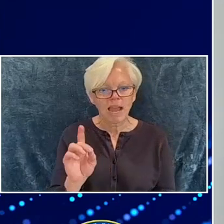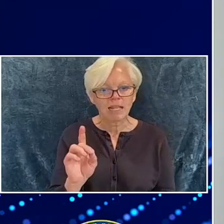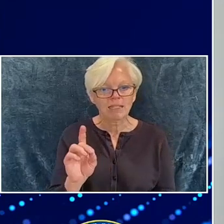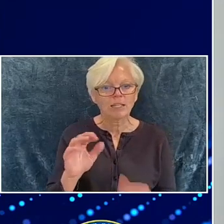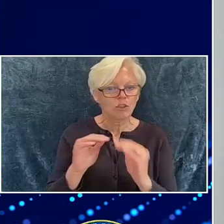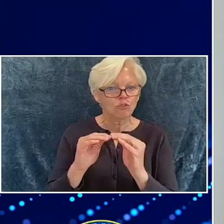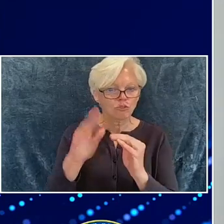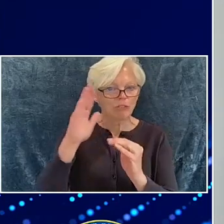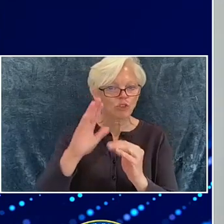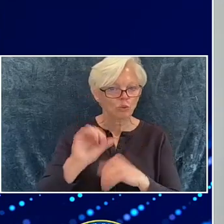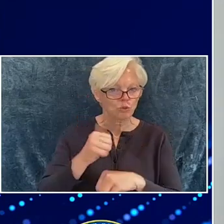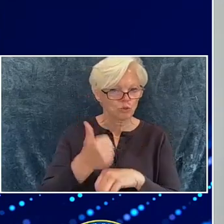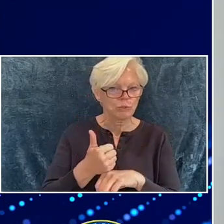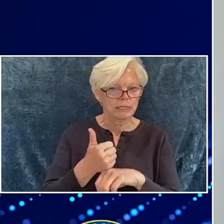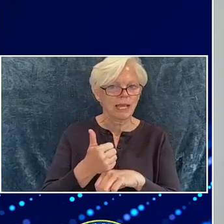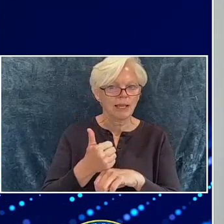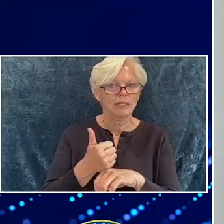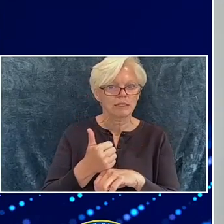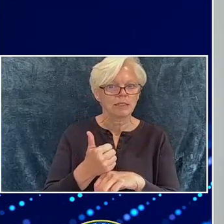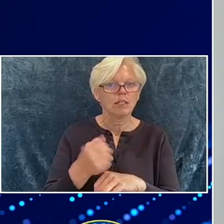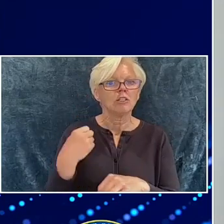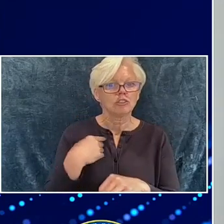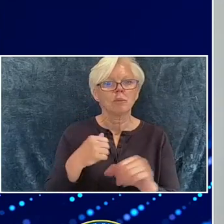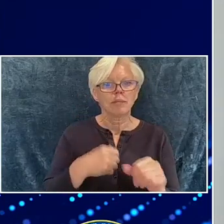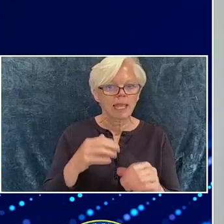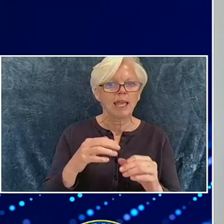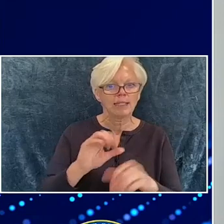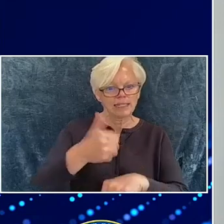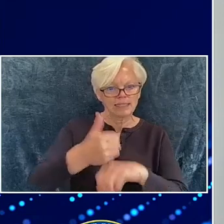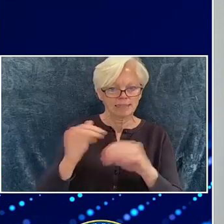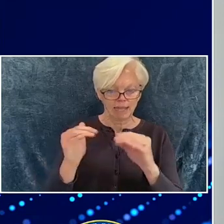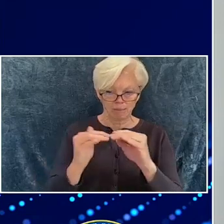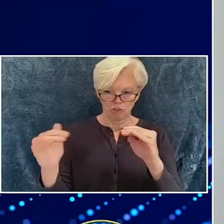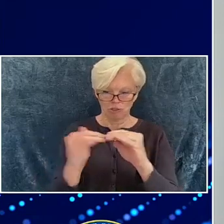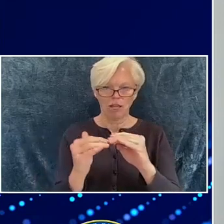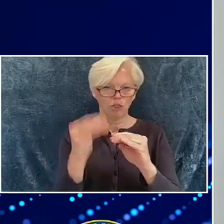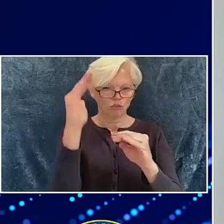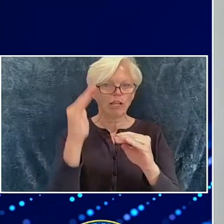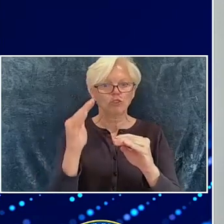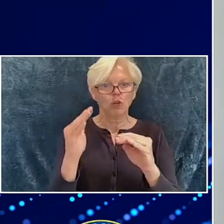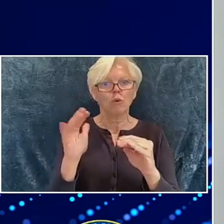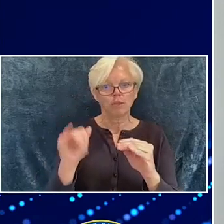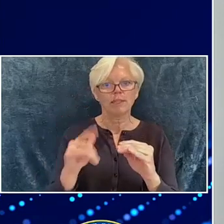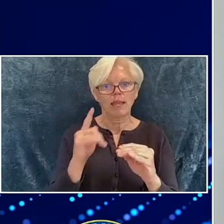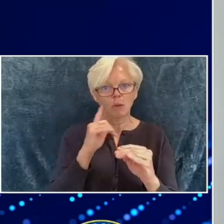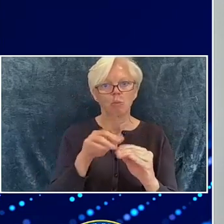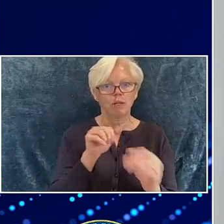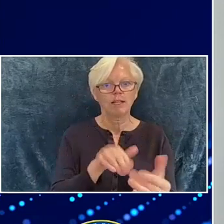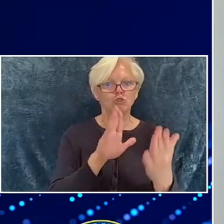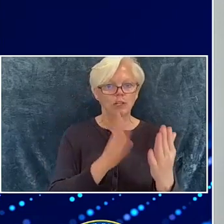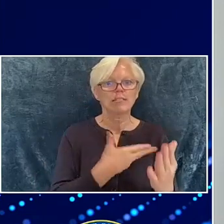in order to establish a threshold that addresses our concern about schools that